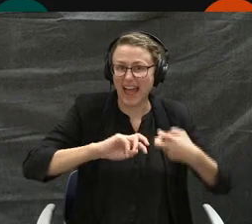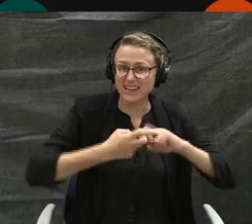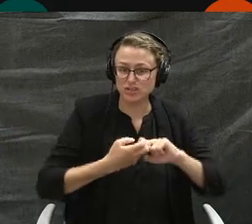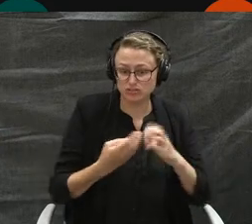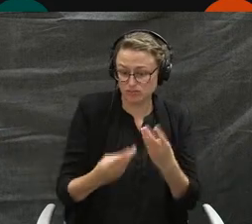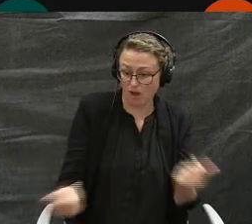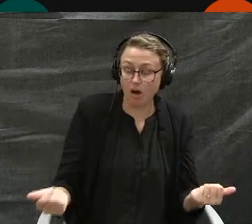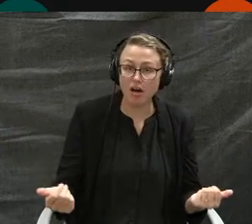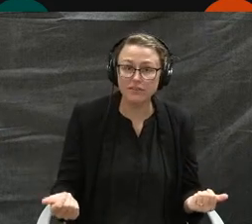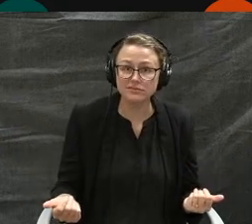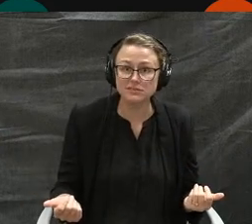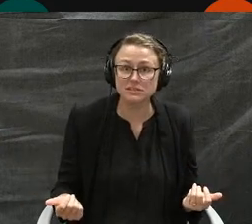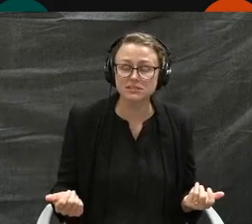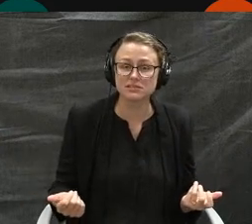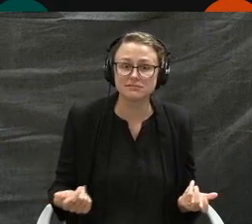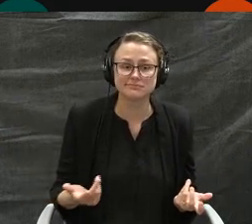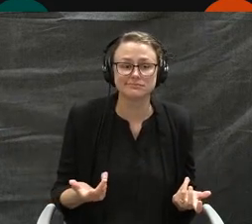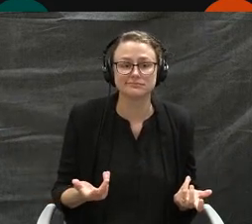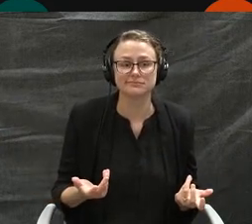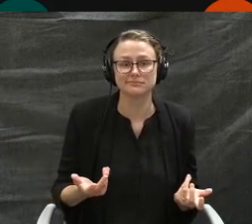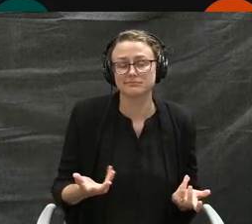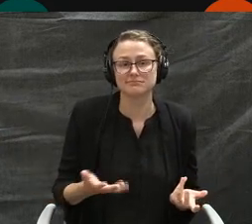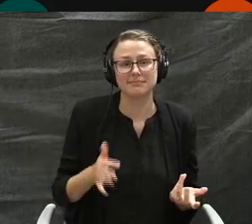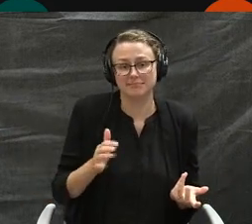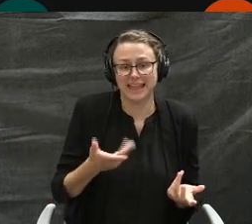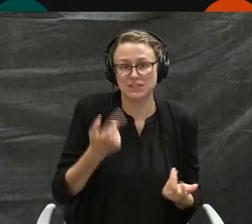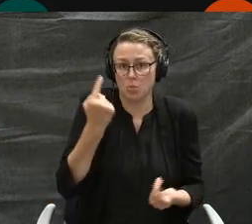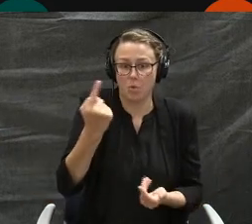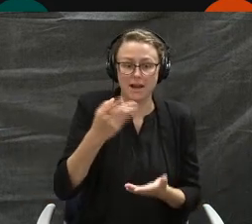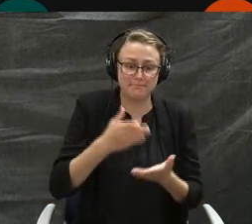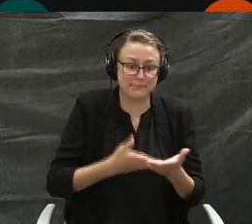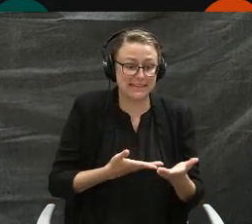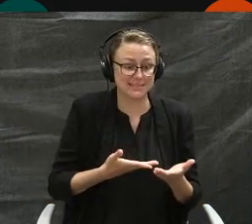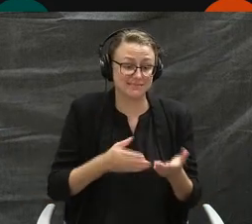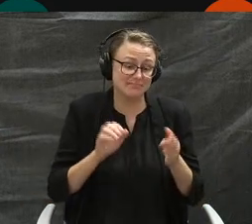that issue and just kind of an element that we thought could